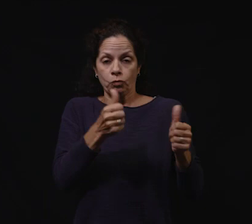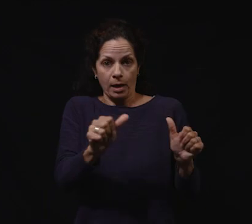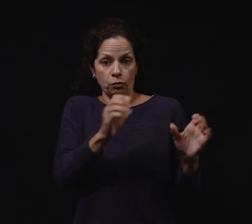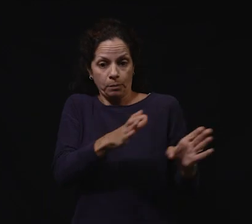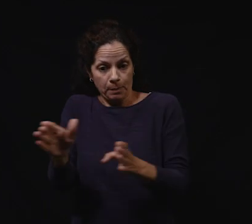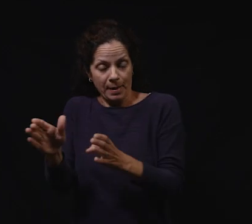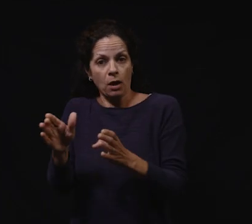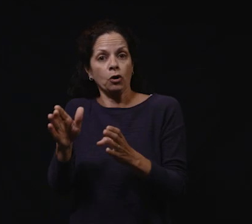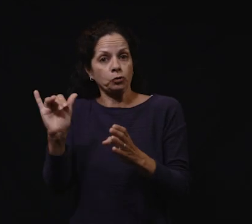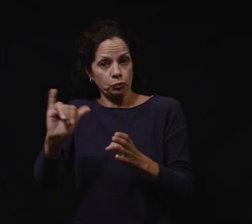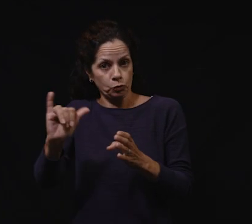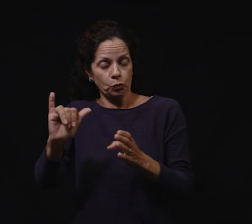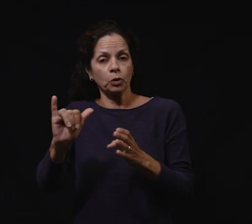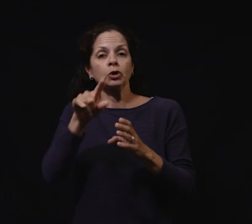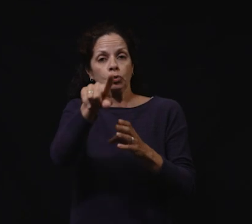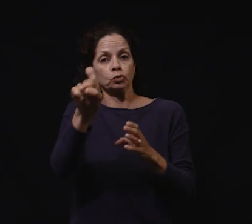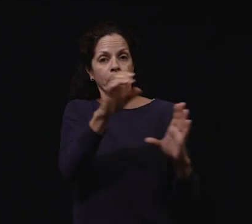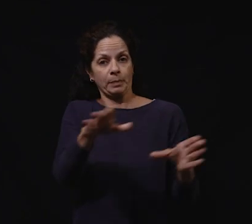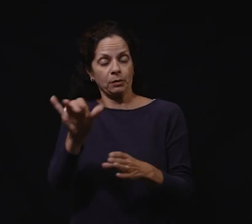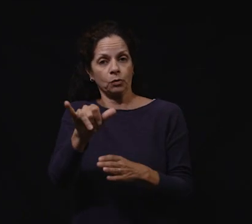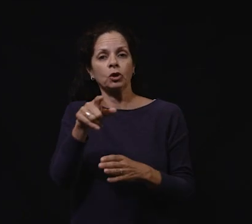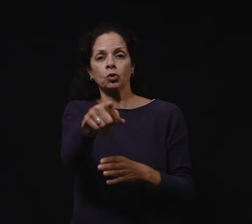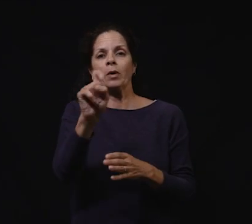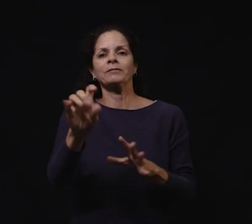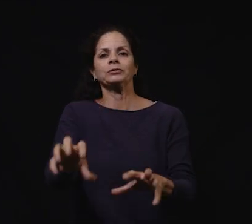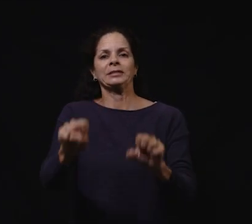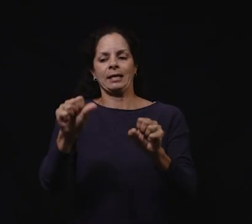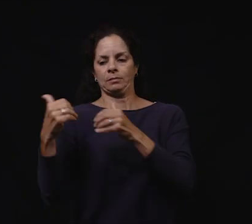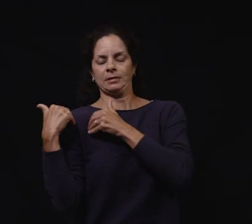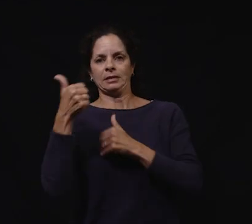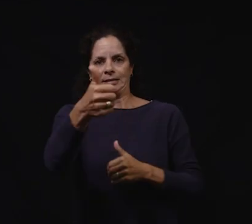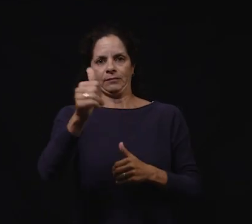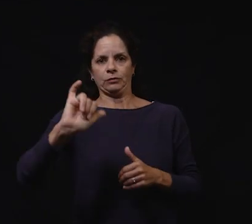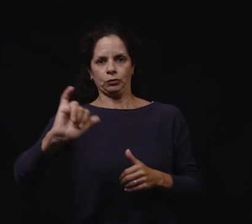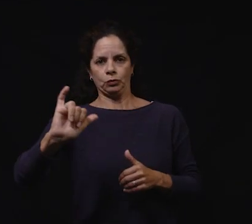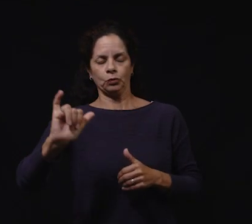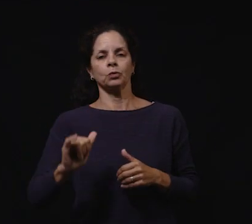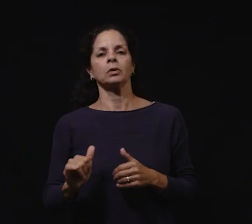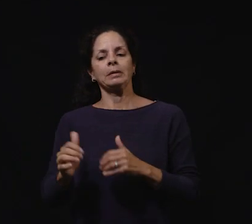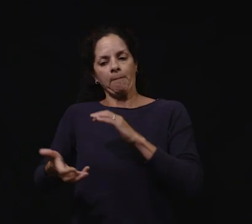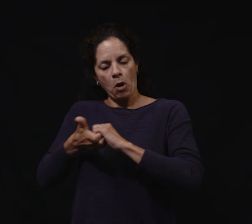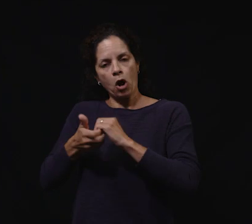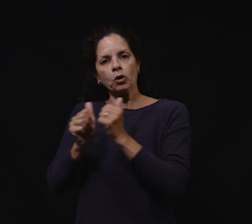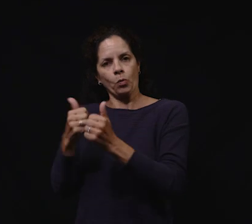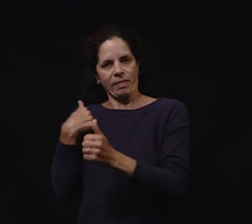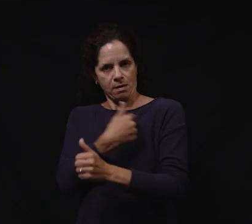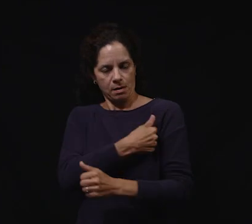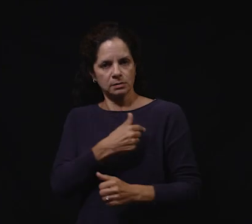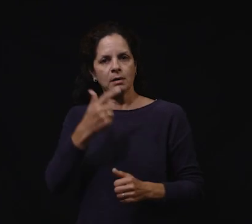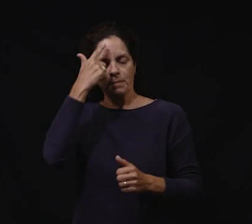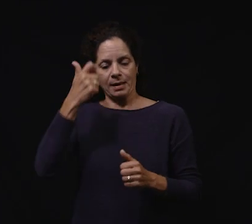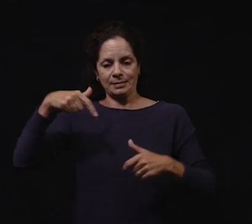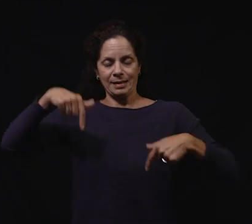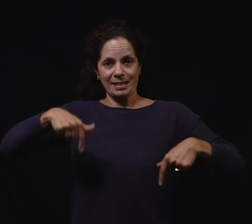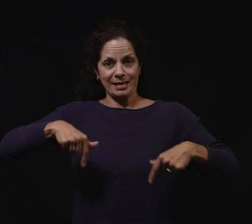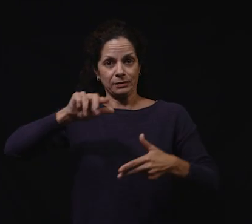Want people to be as self-reliant as they can be because of the potential of this storm. We're not sure exactly